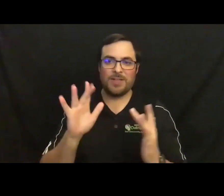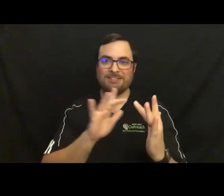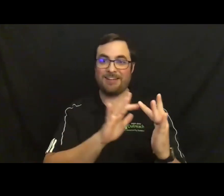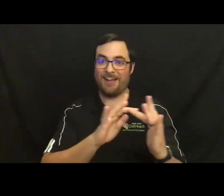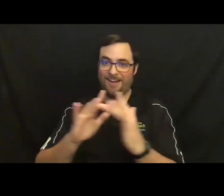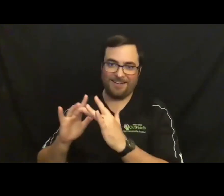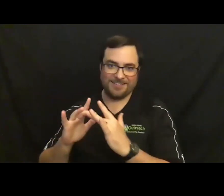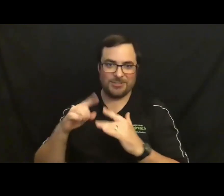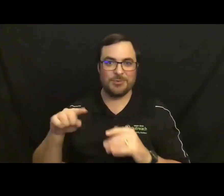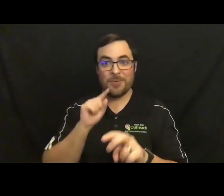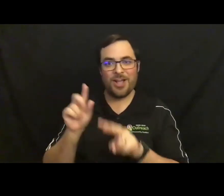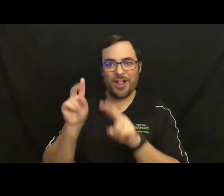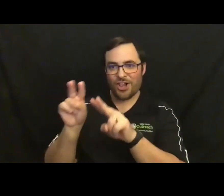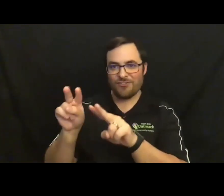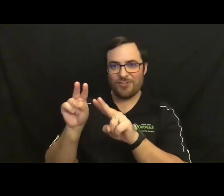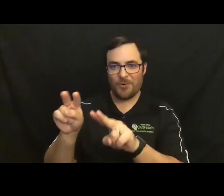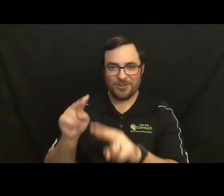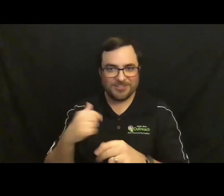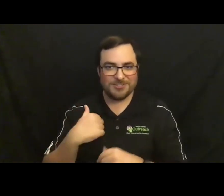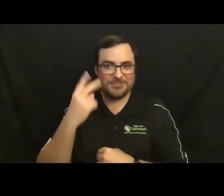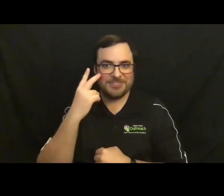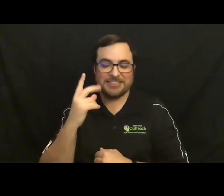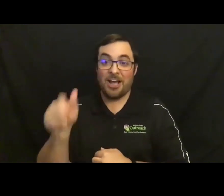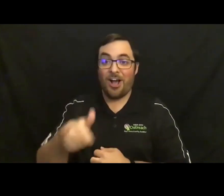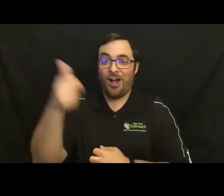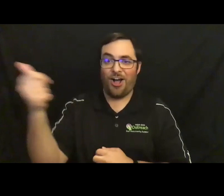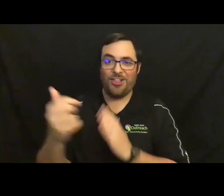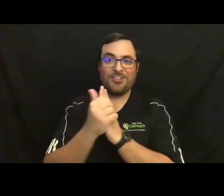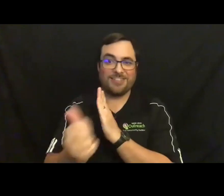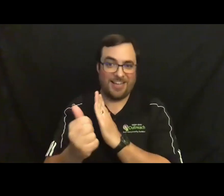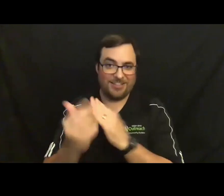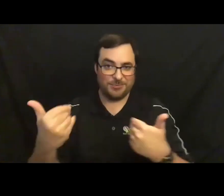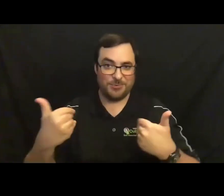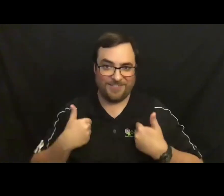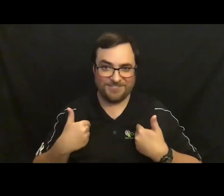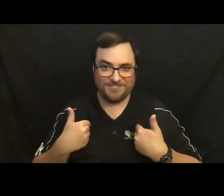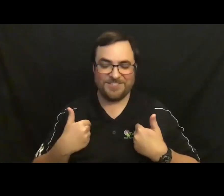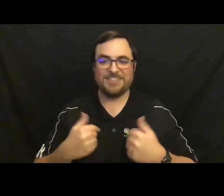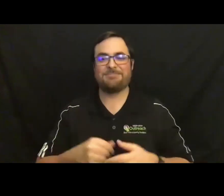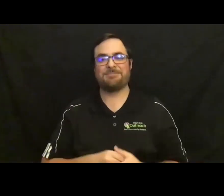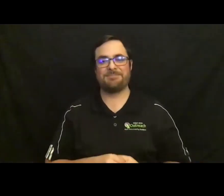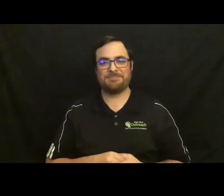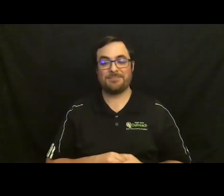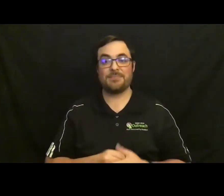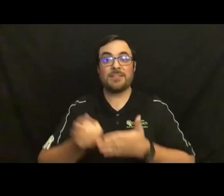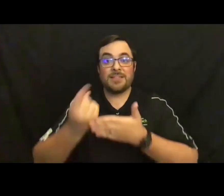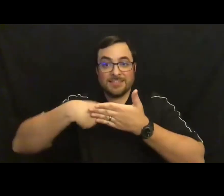look forward to seeing what other talents you guys all have. Next week we will be sending